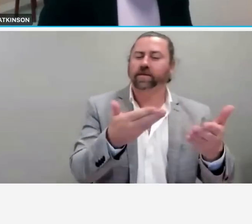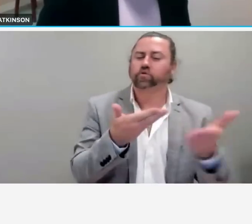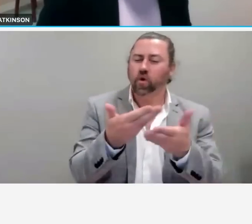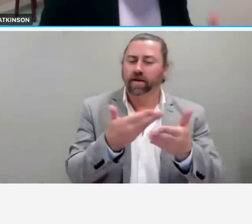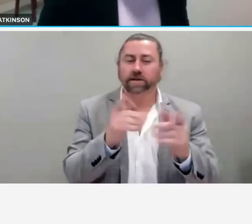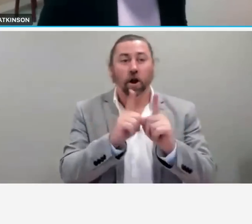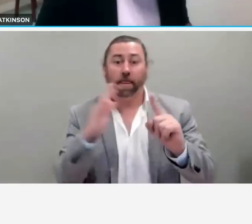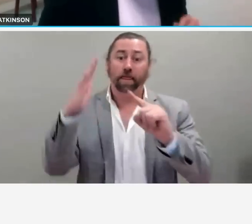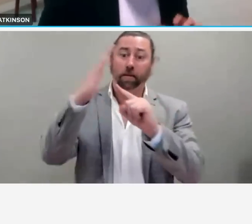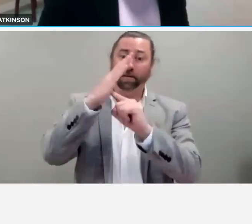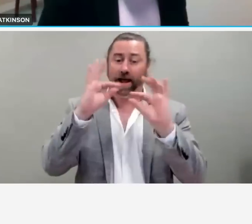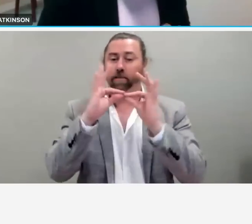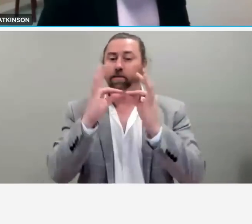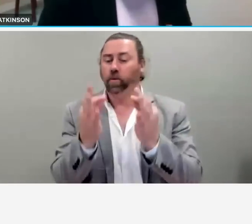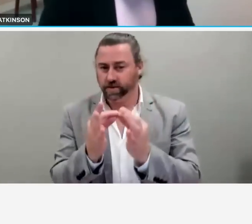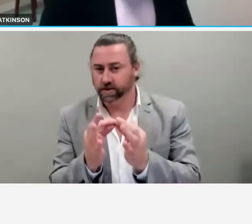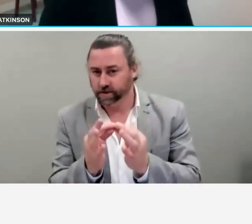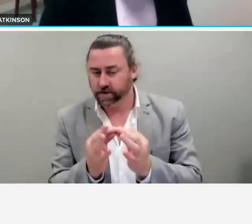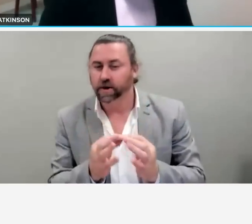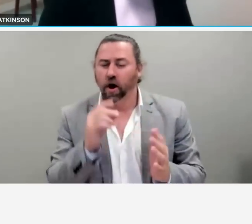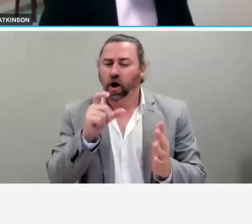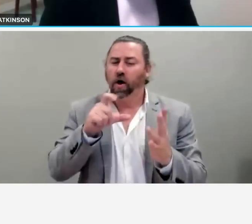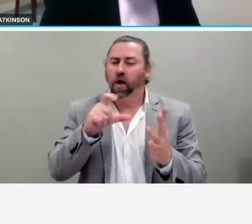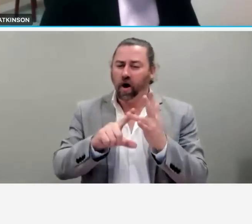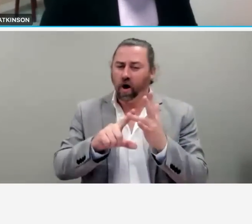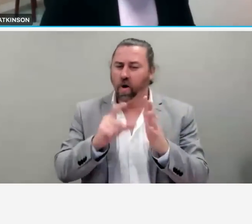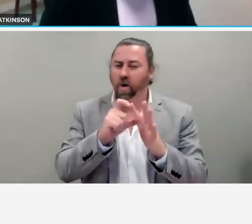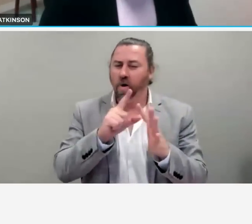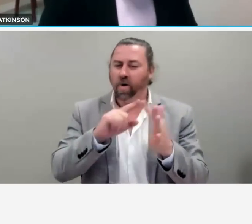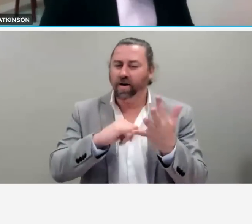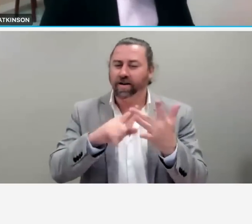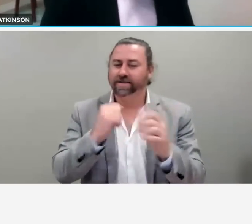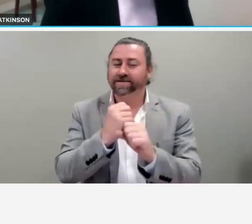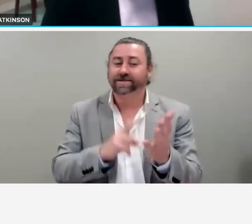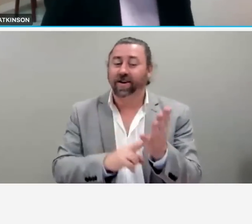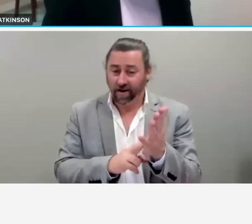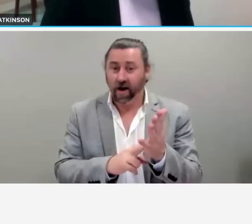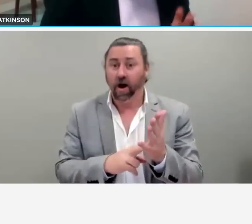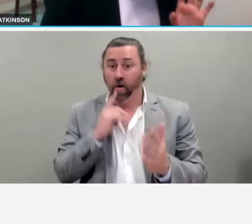And a paper summarising the codesign group's proposals will be published on the Department's website very soon